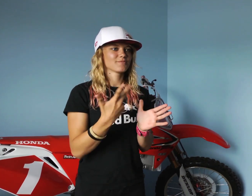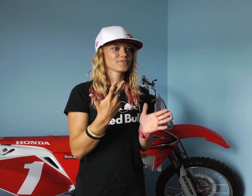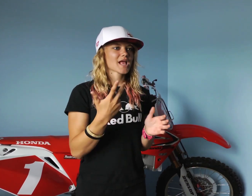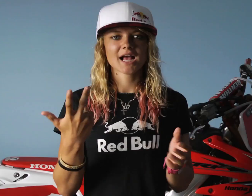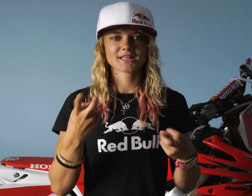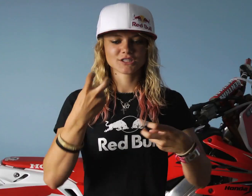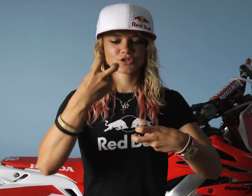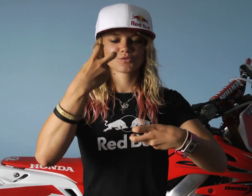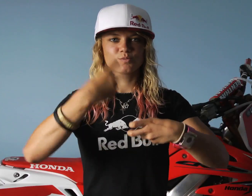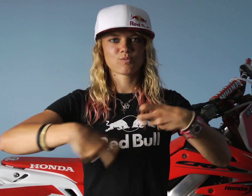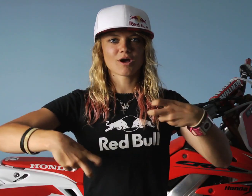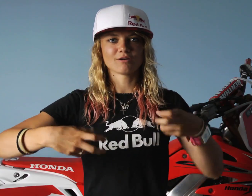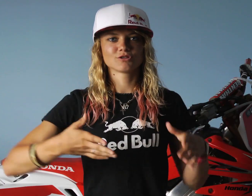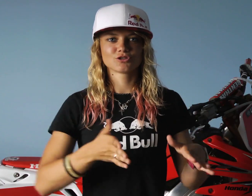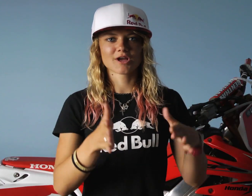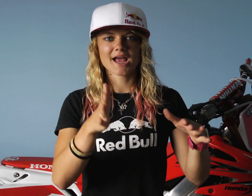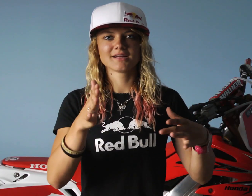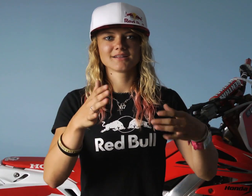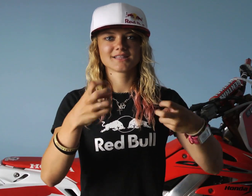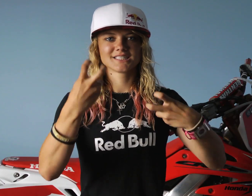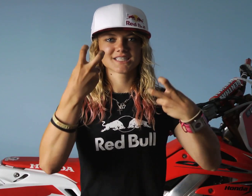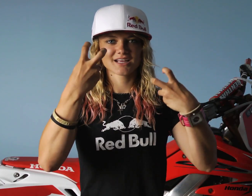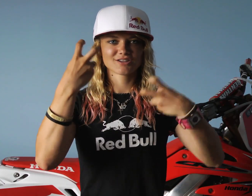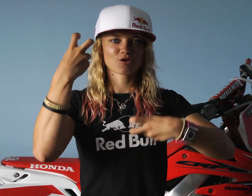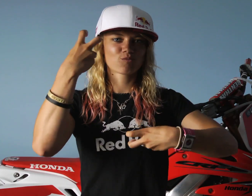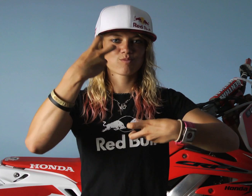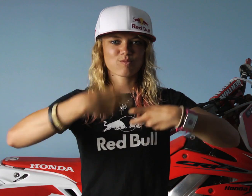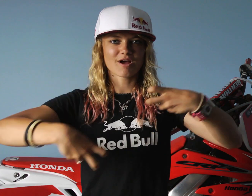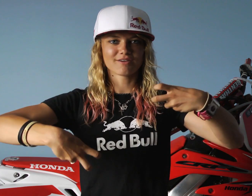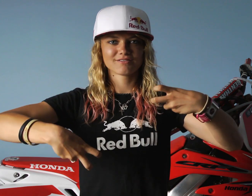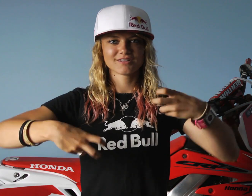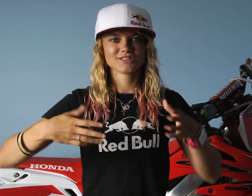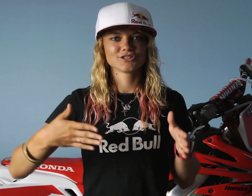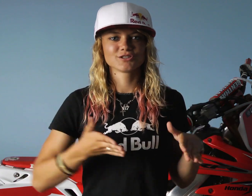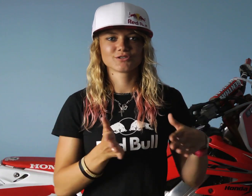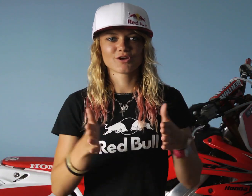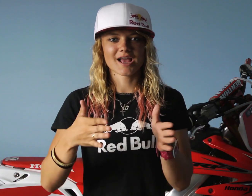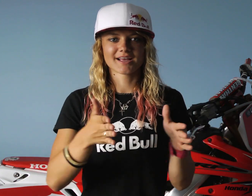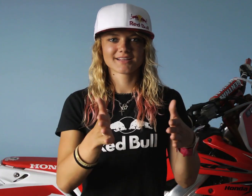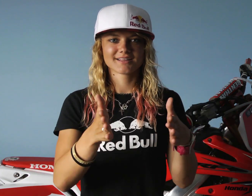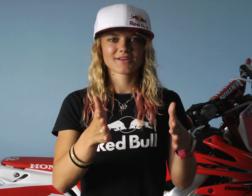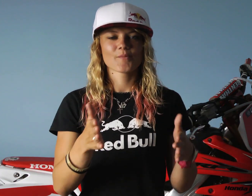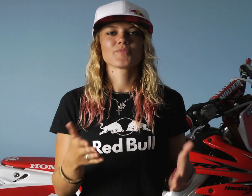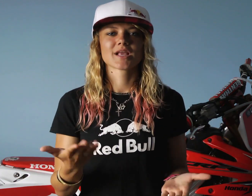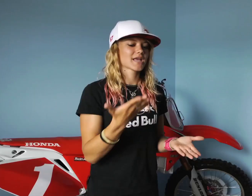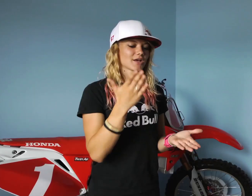This is "rough track" Rough Track